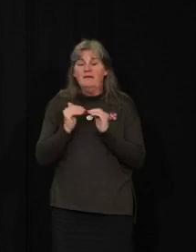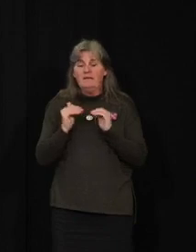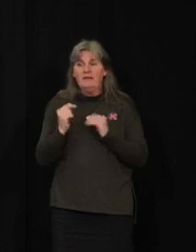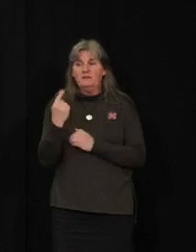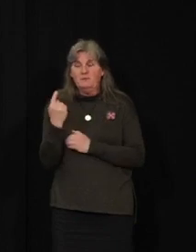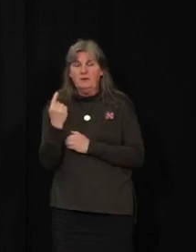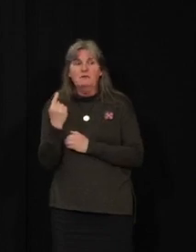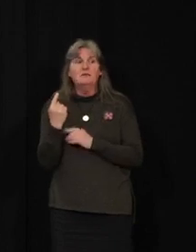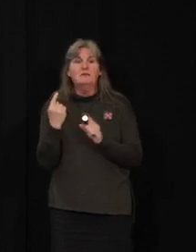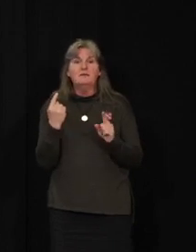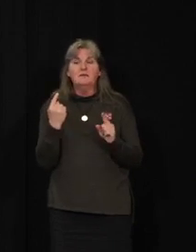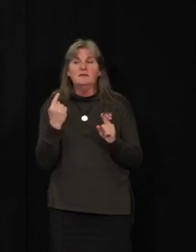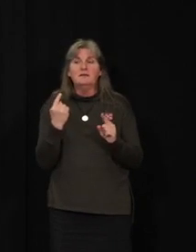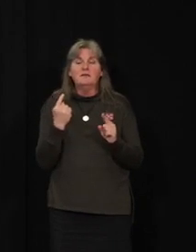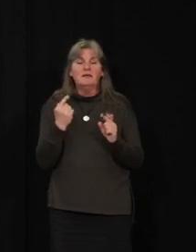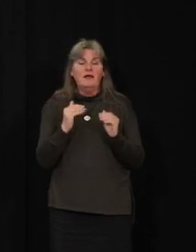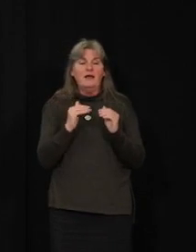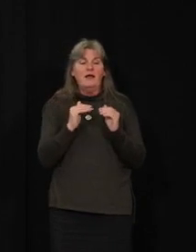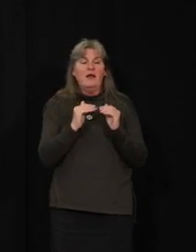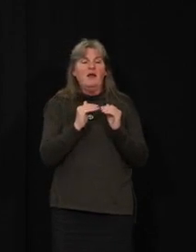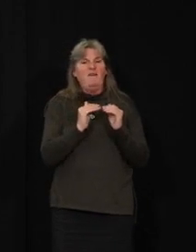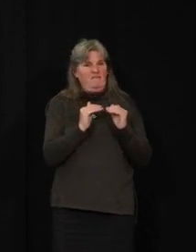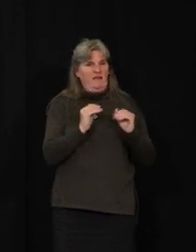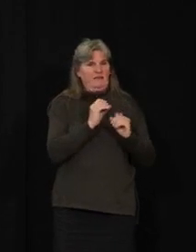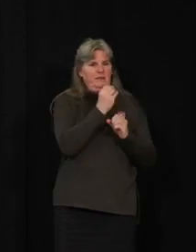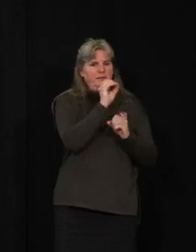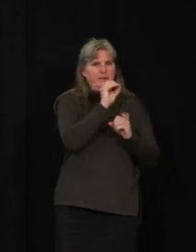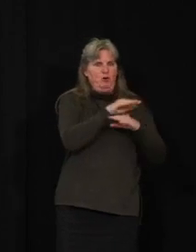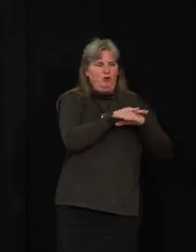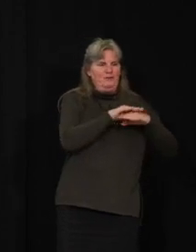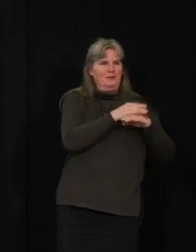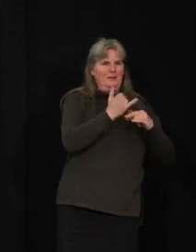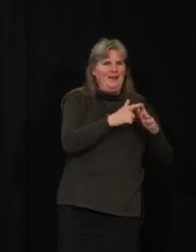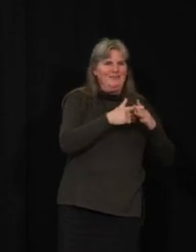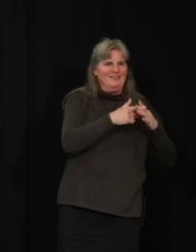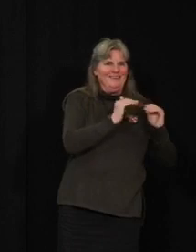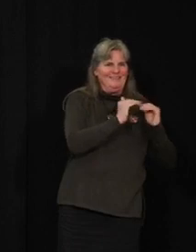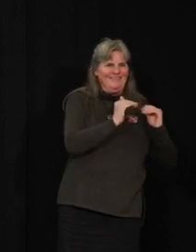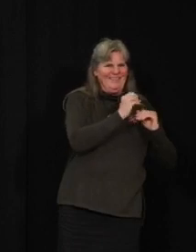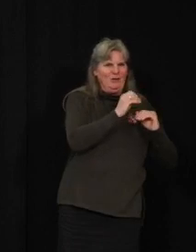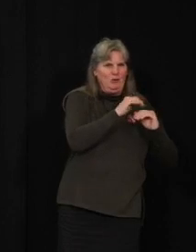We are in phase zero right now. Right now, I know that folks are